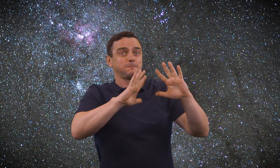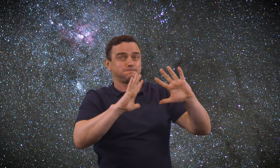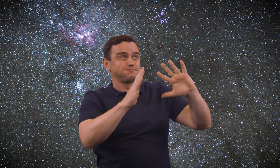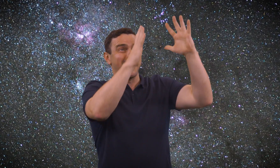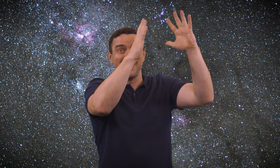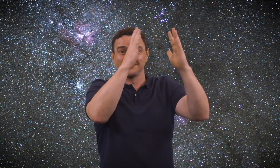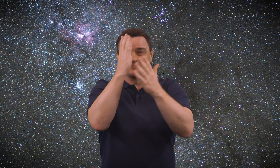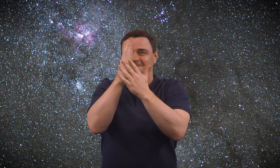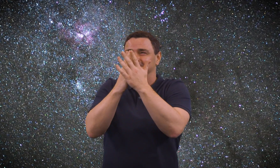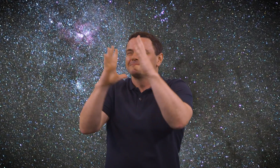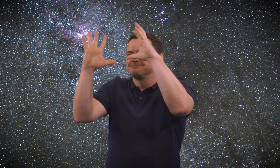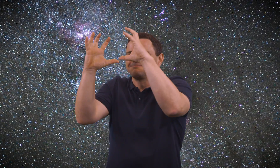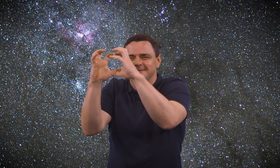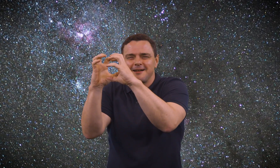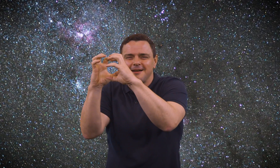and some look brighter than others.